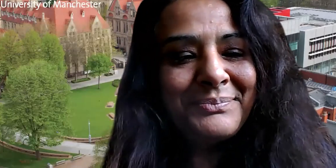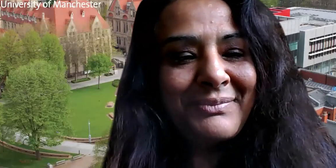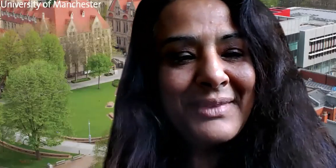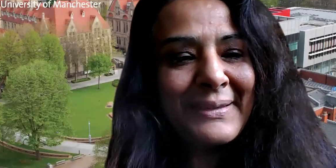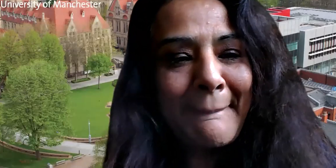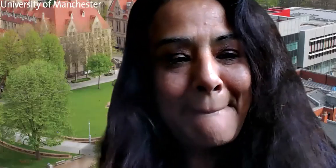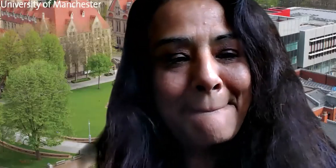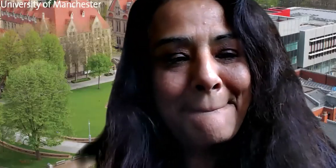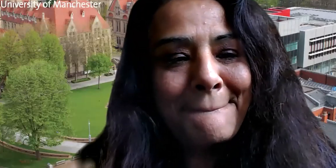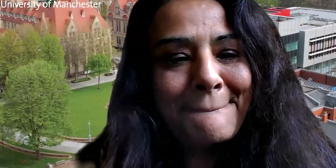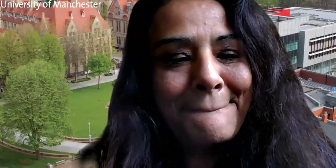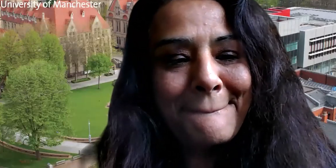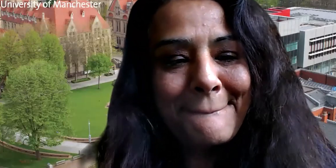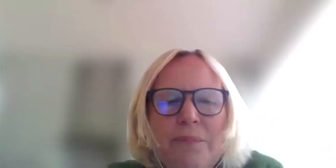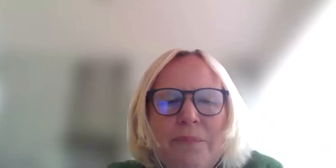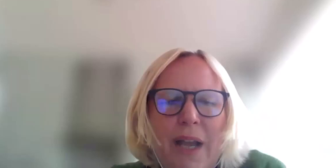here.